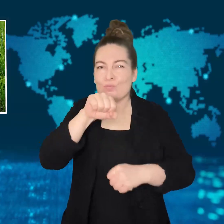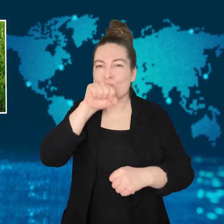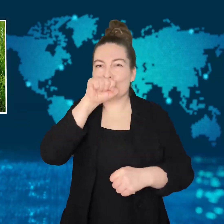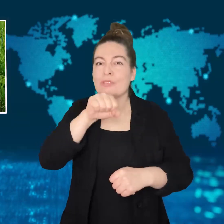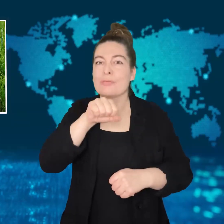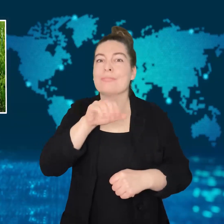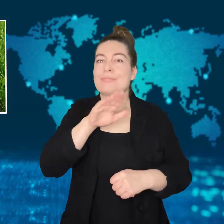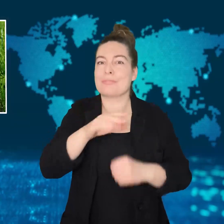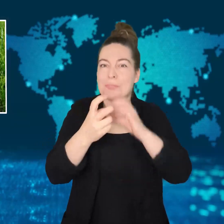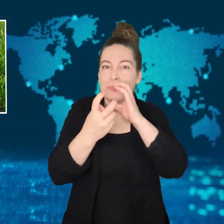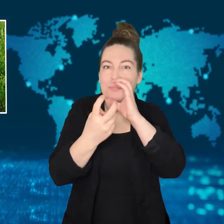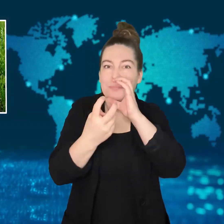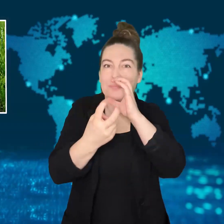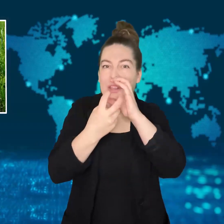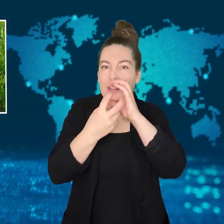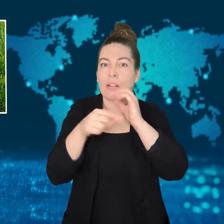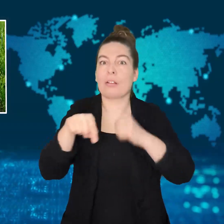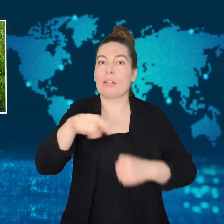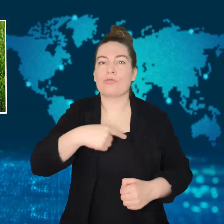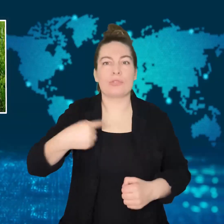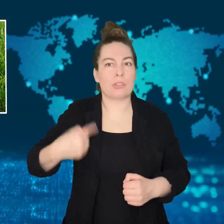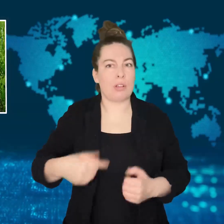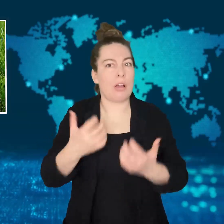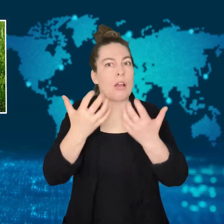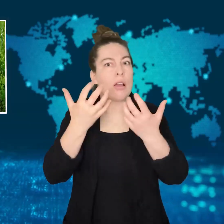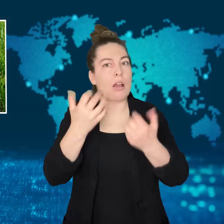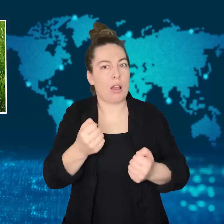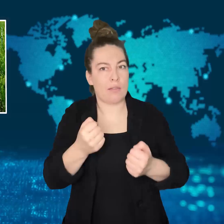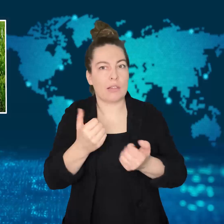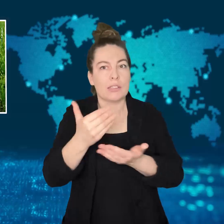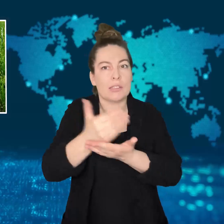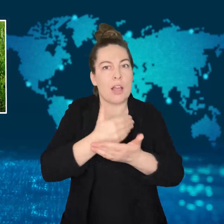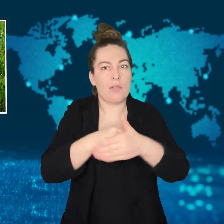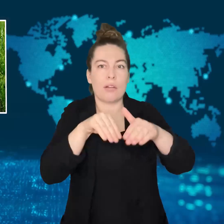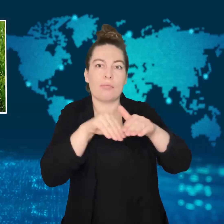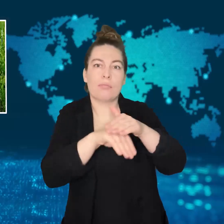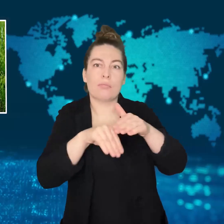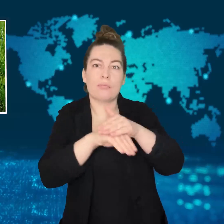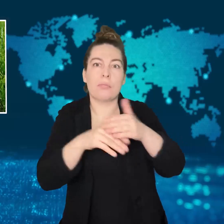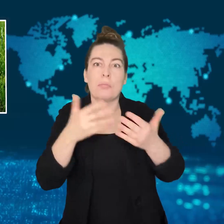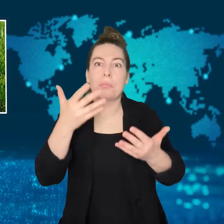China has a reserve of its population's favorite meat,